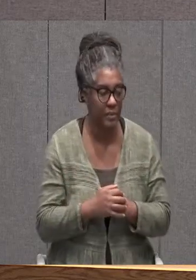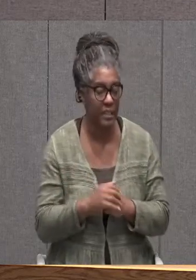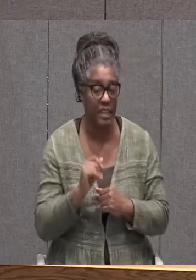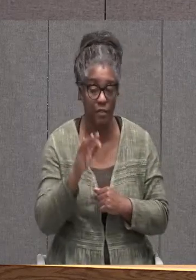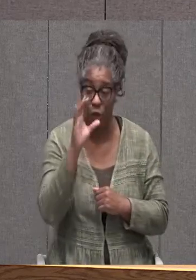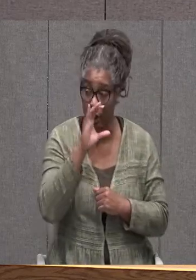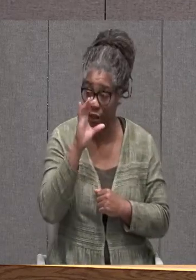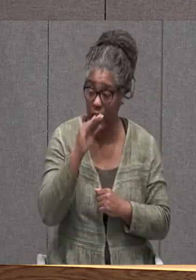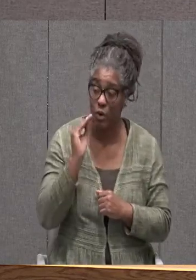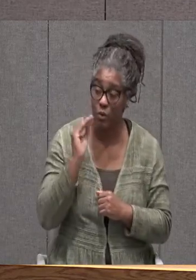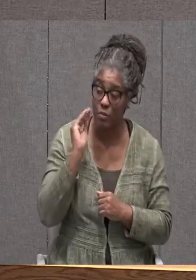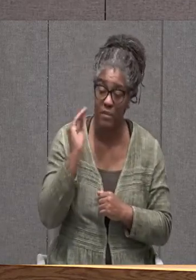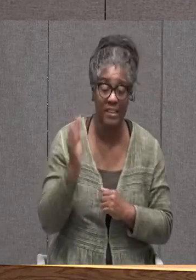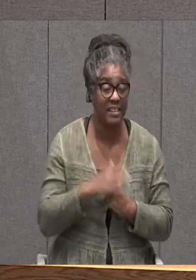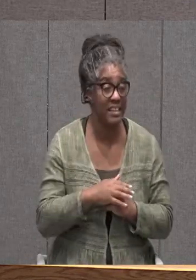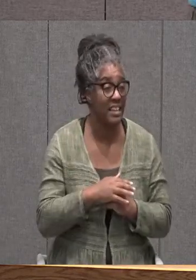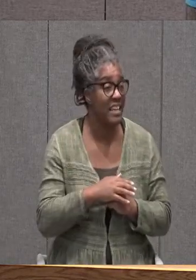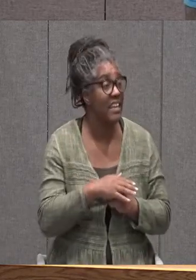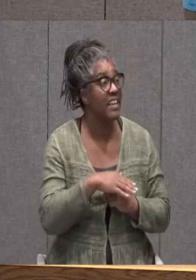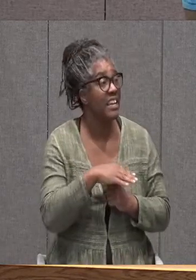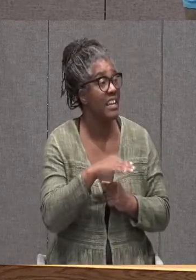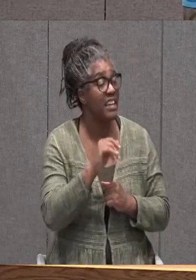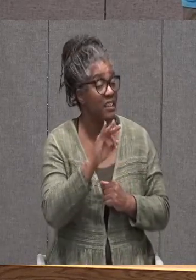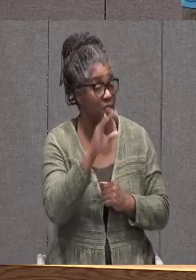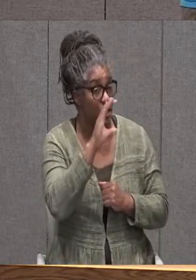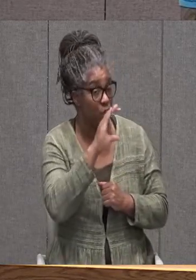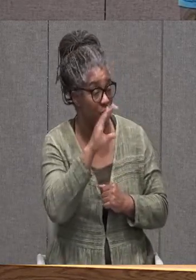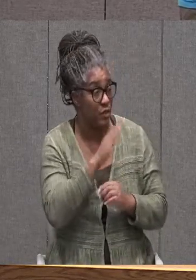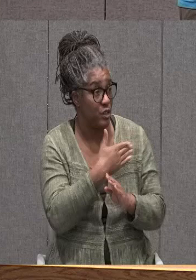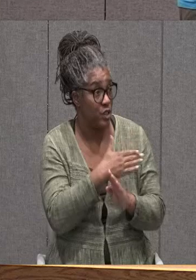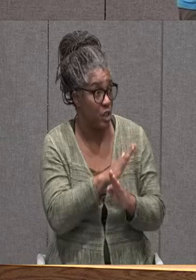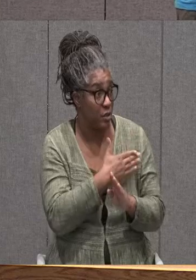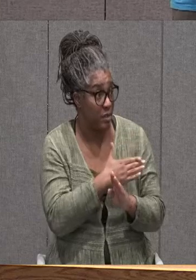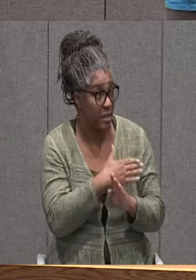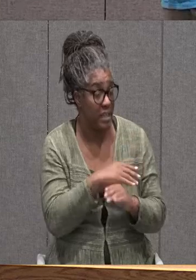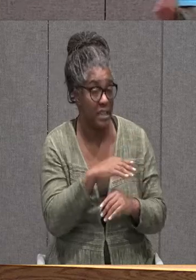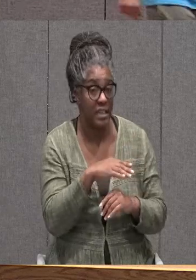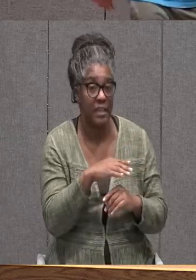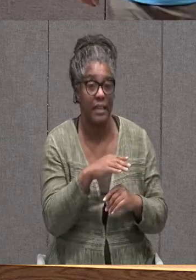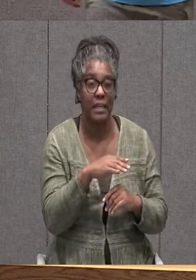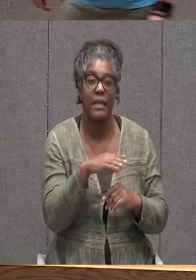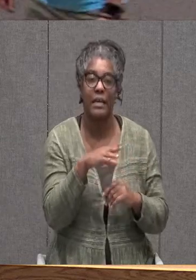the song that they will play, that this is, is called Disney Mambo #5.